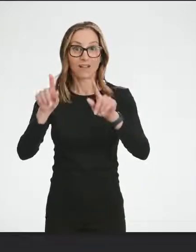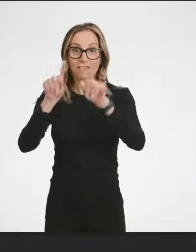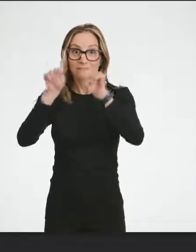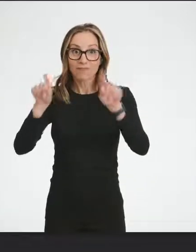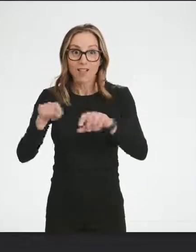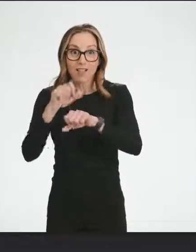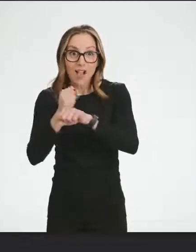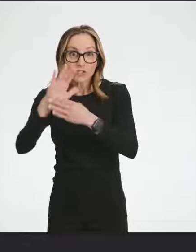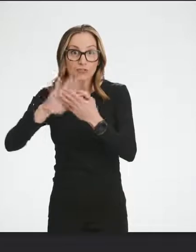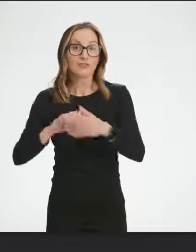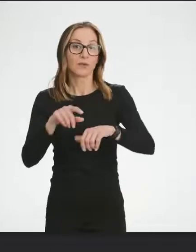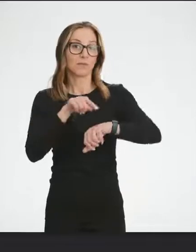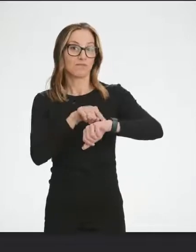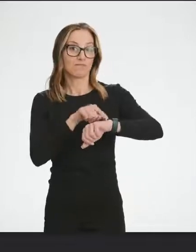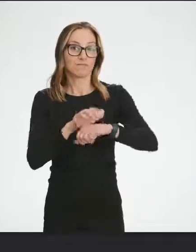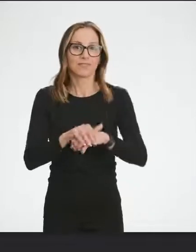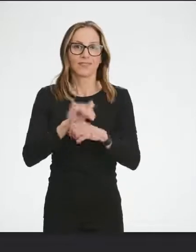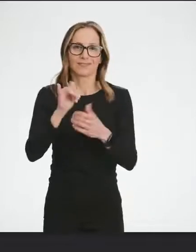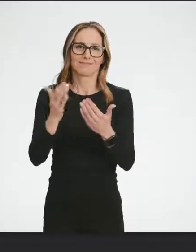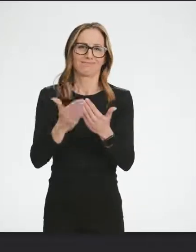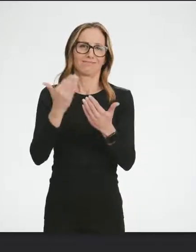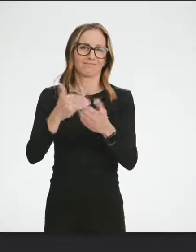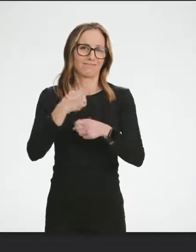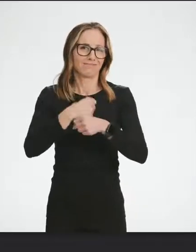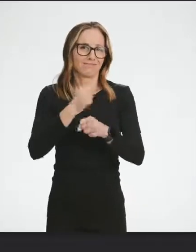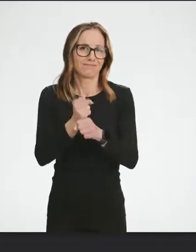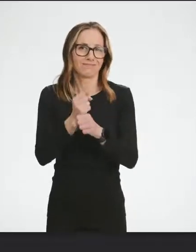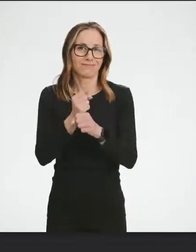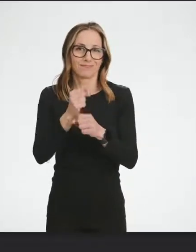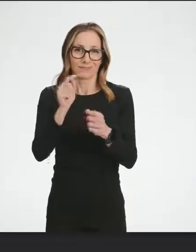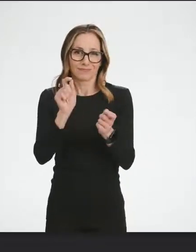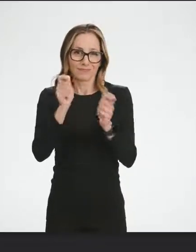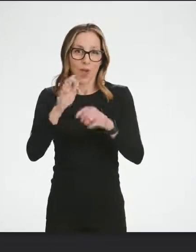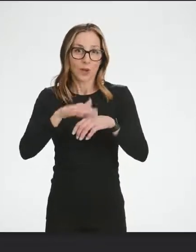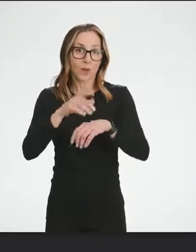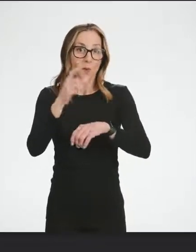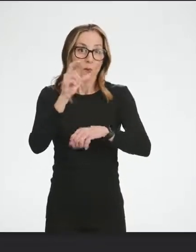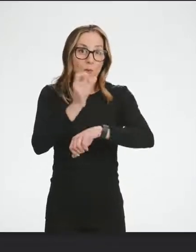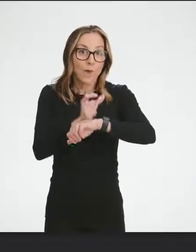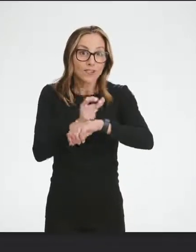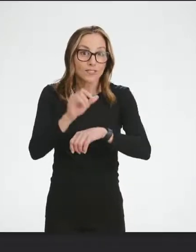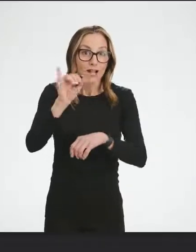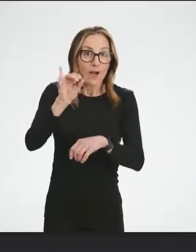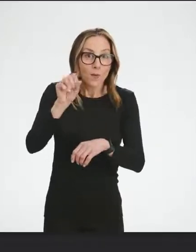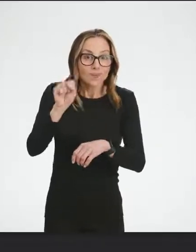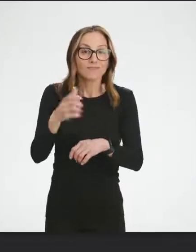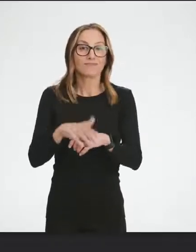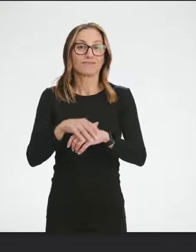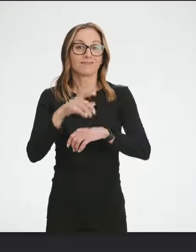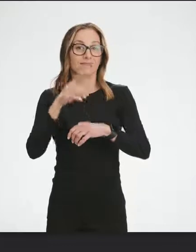It's that easy to make a widget on the brand-new Lock Screen in iOS 16 and a great complication in watchOS 9, all with the same code.